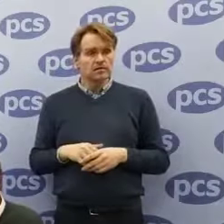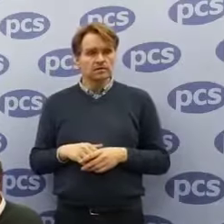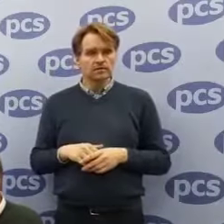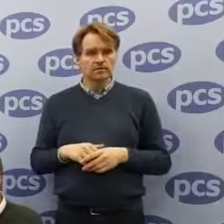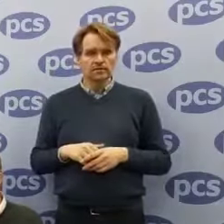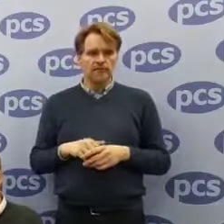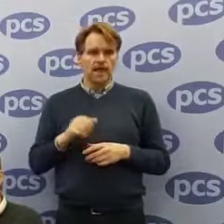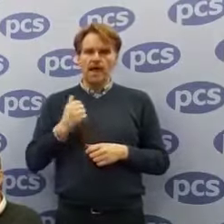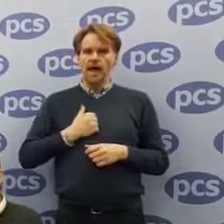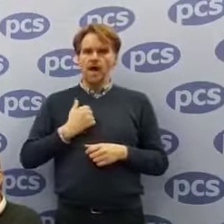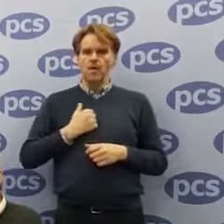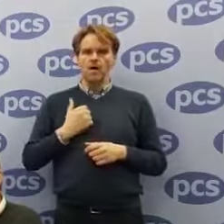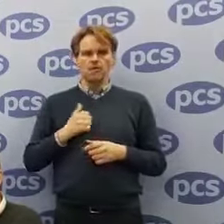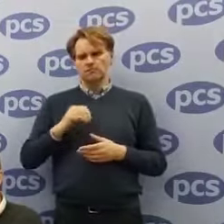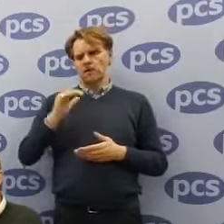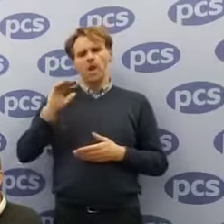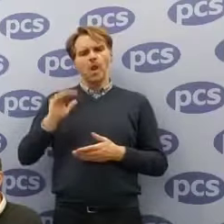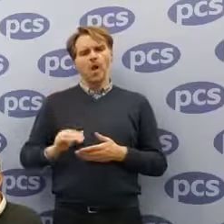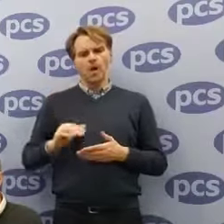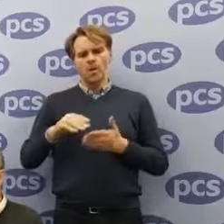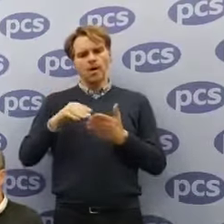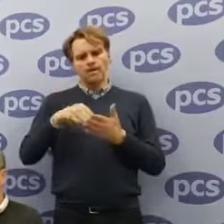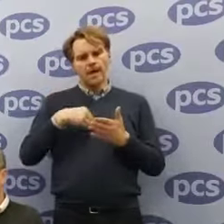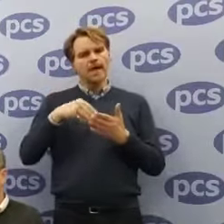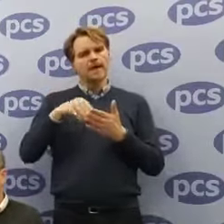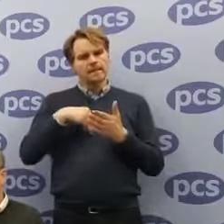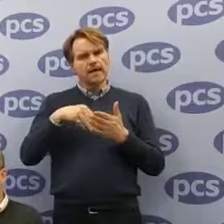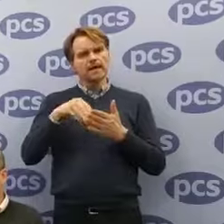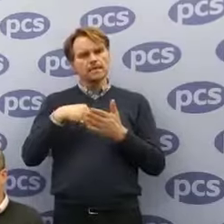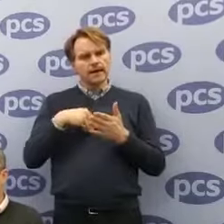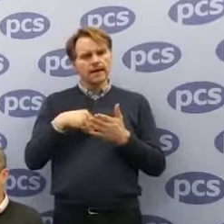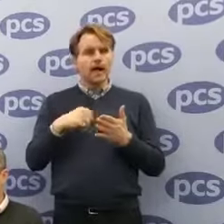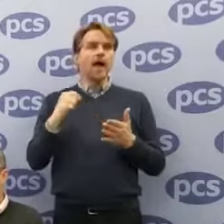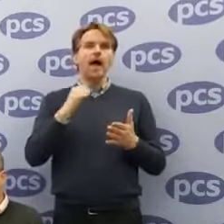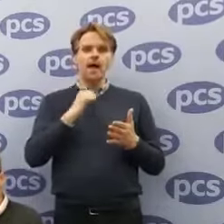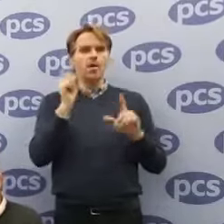membership, and people are really struggling to make ends meet which is why we need